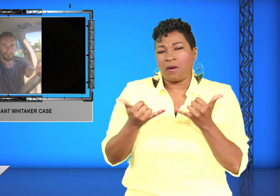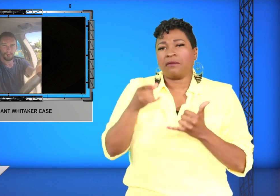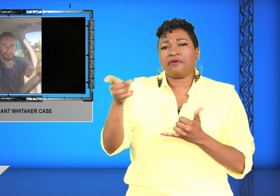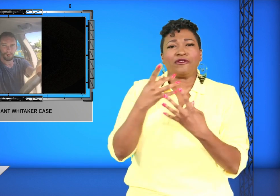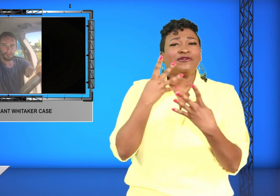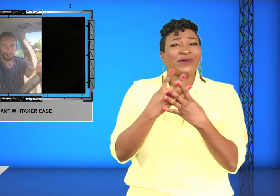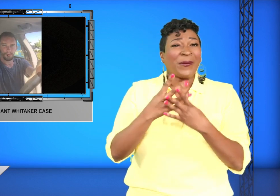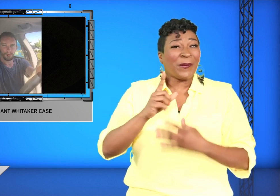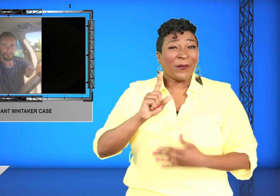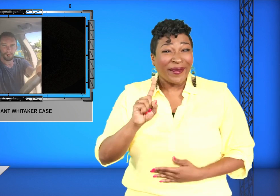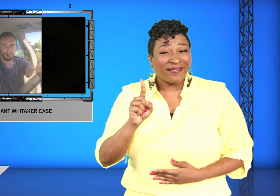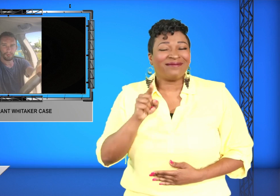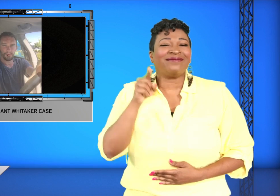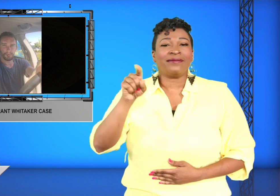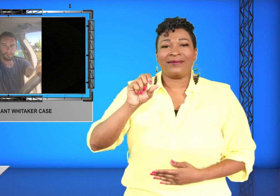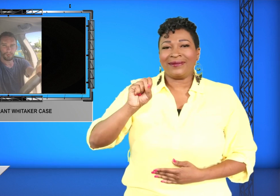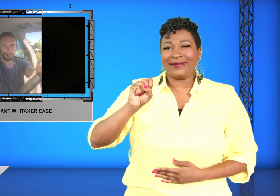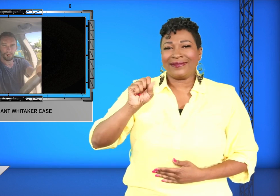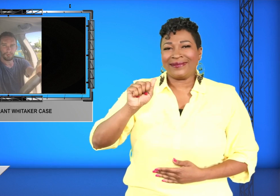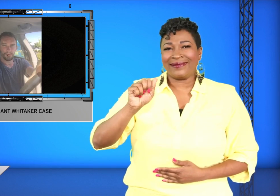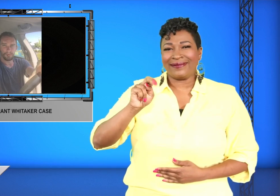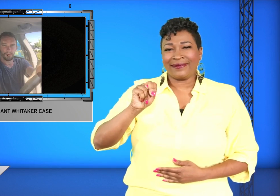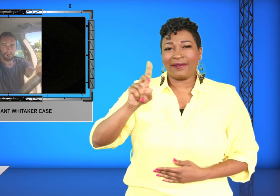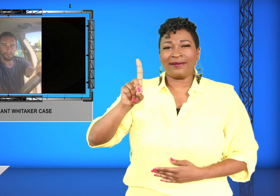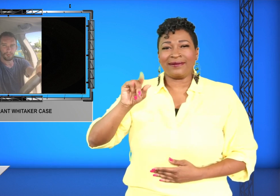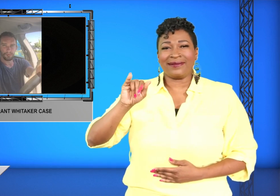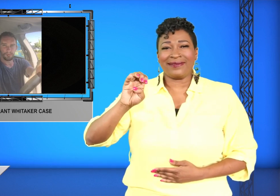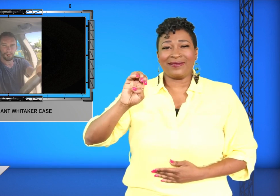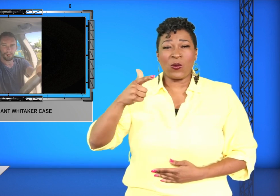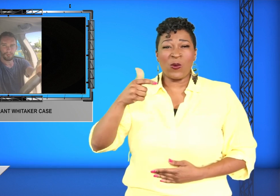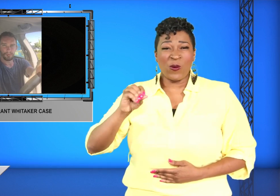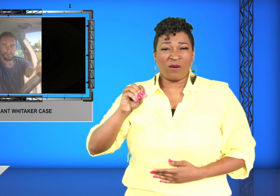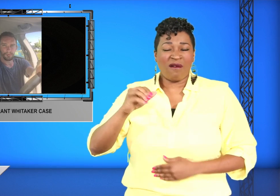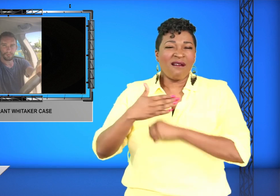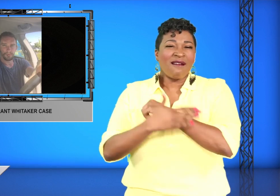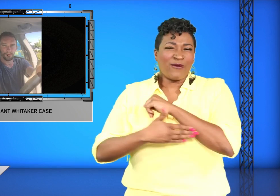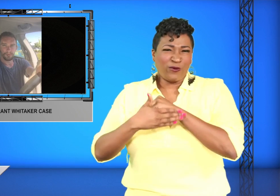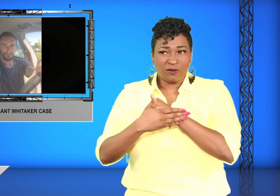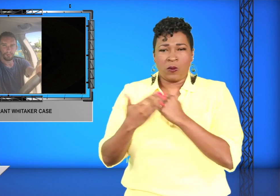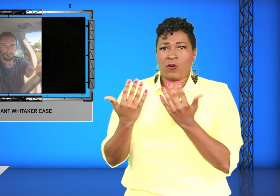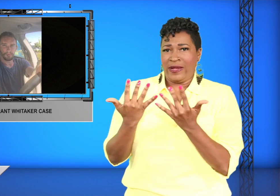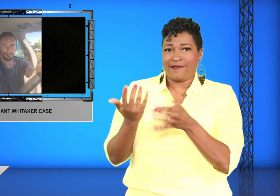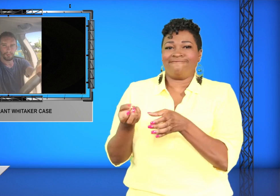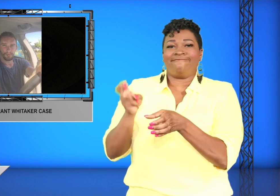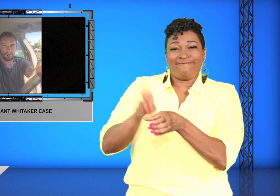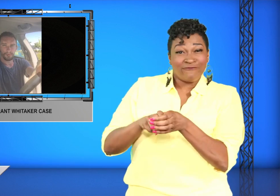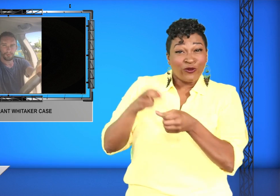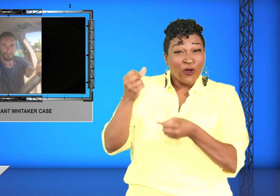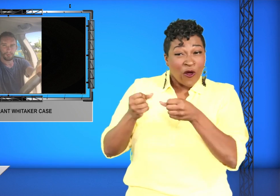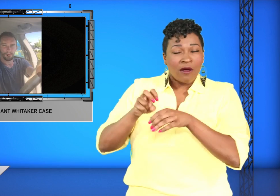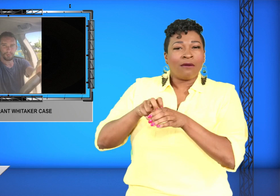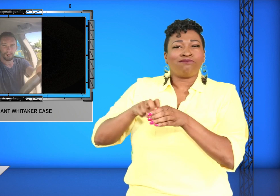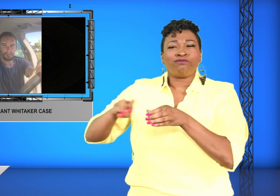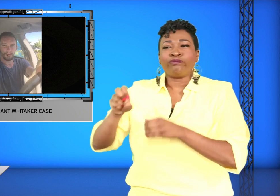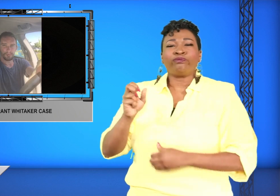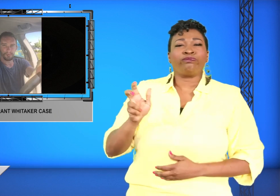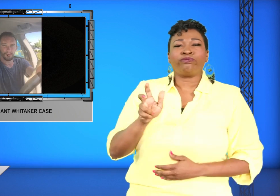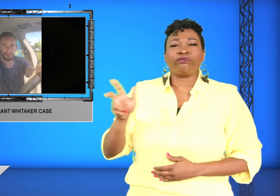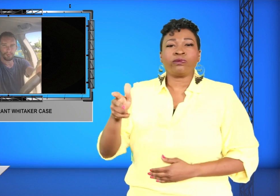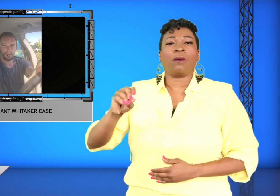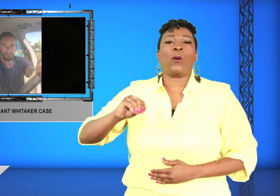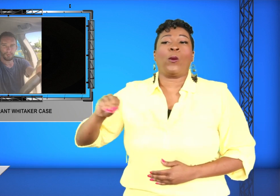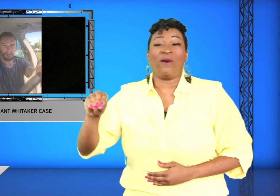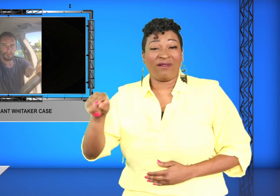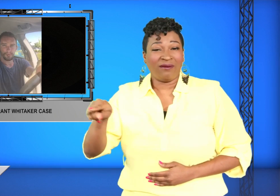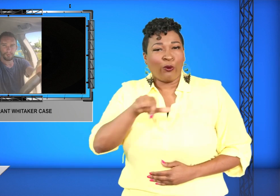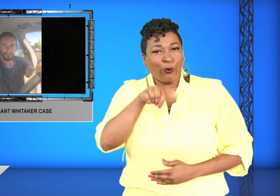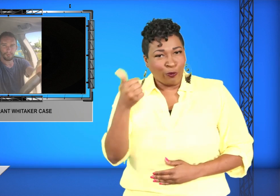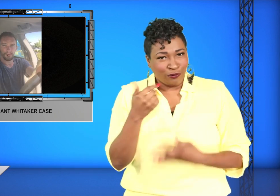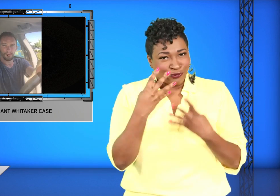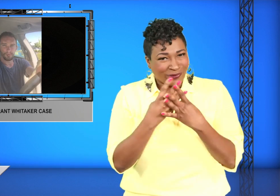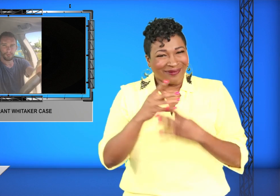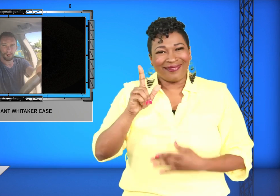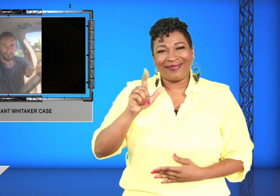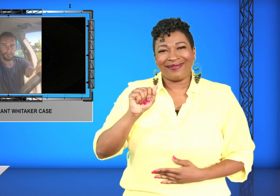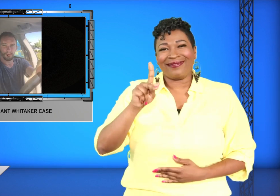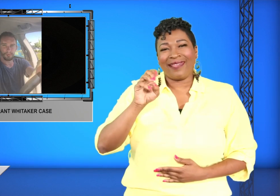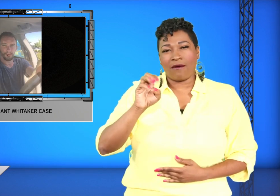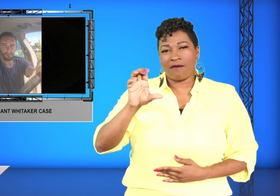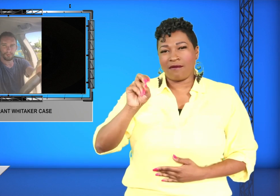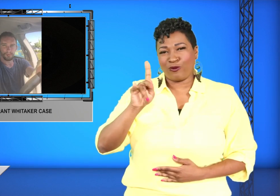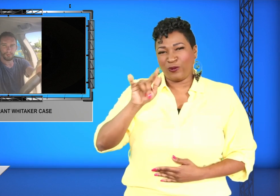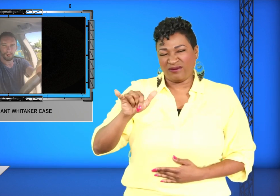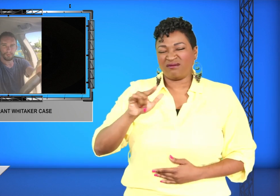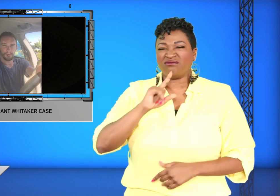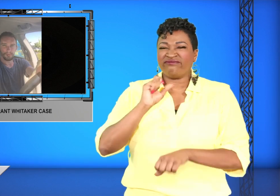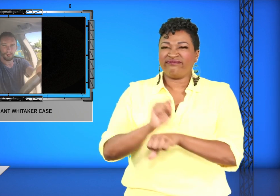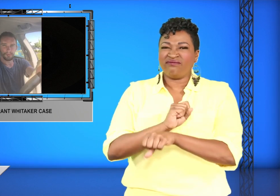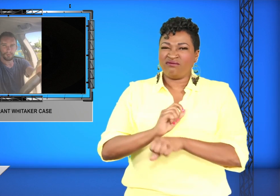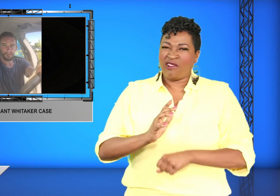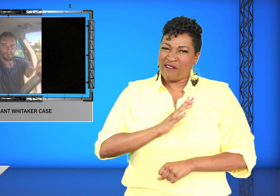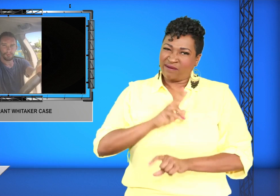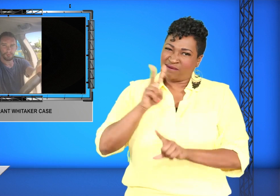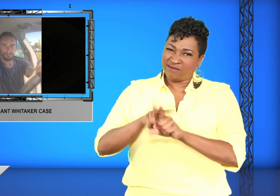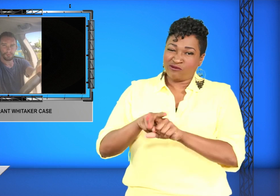He is currently in the San Diego County jail awaiting transport to Lake County to be formally